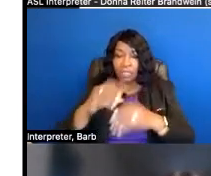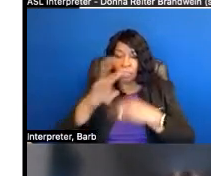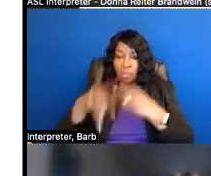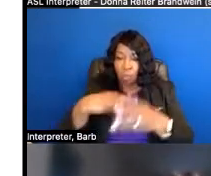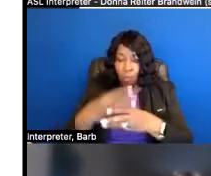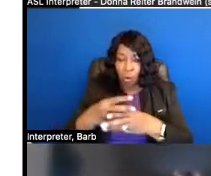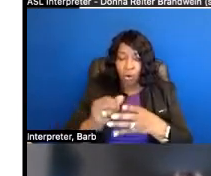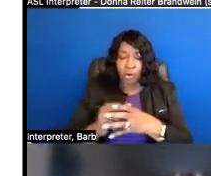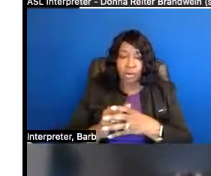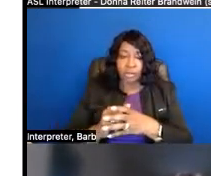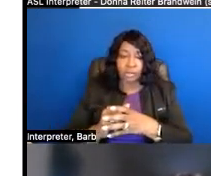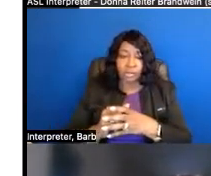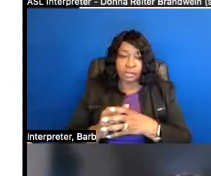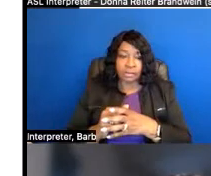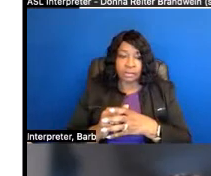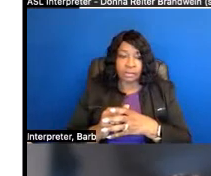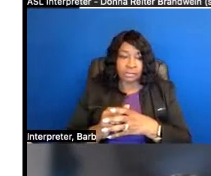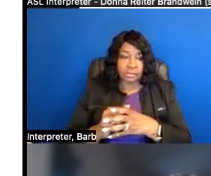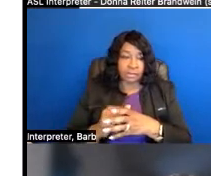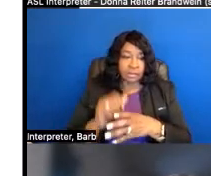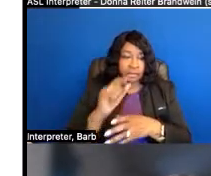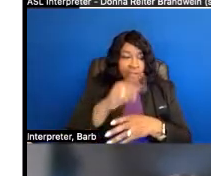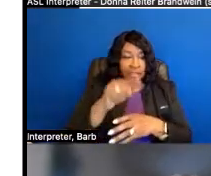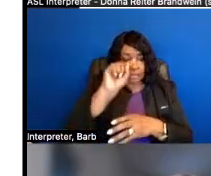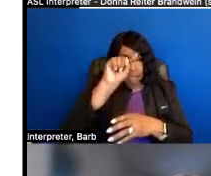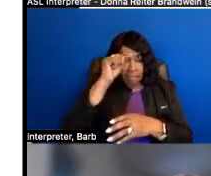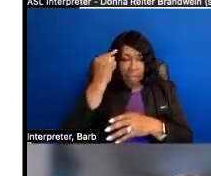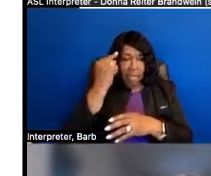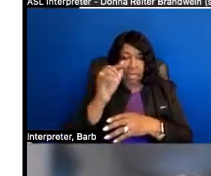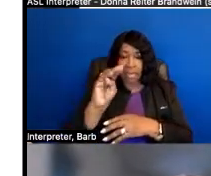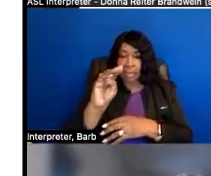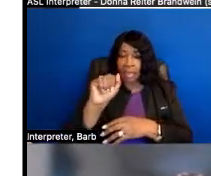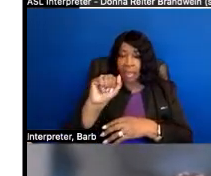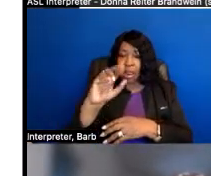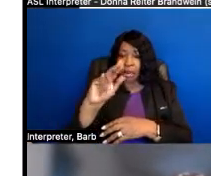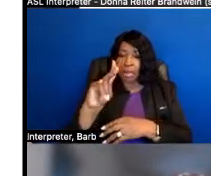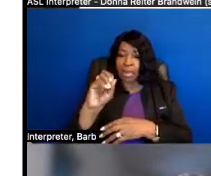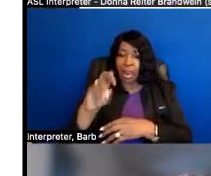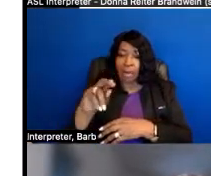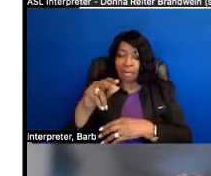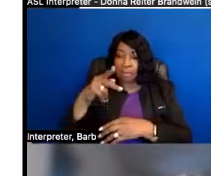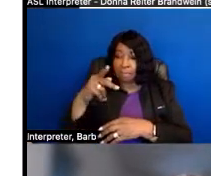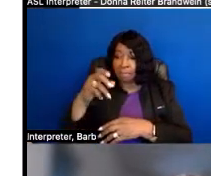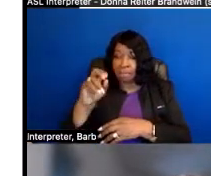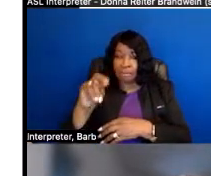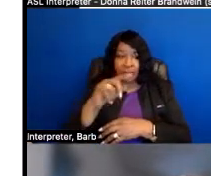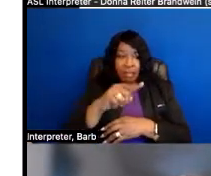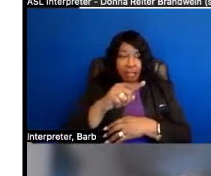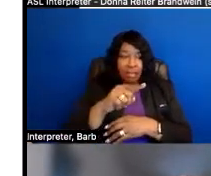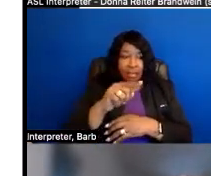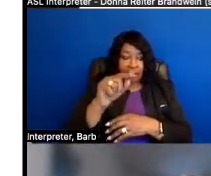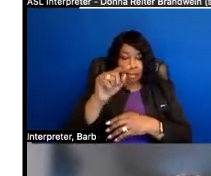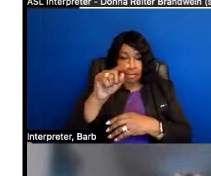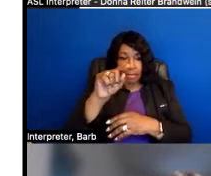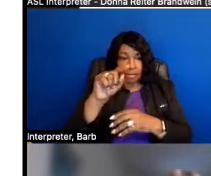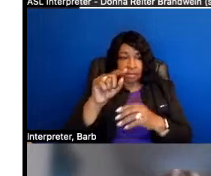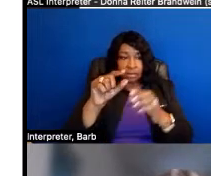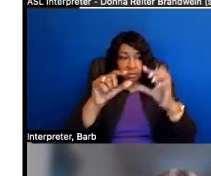Here is a graphic of a black marker pin with a white circle in the middle. And so I identify as a disabled, bi, queer,